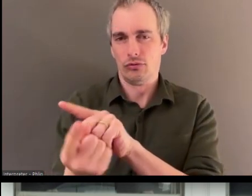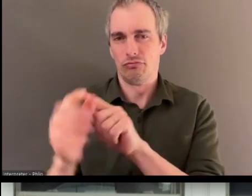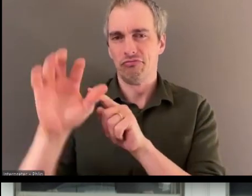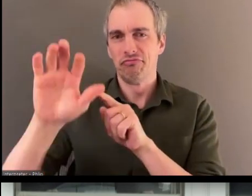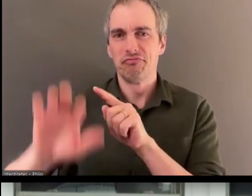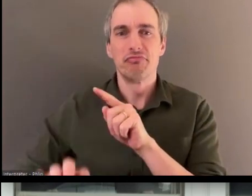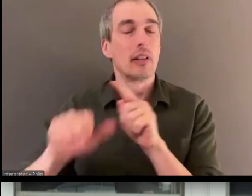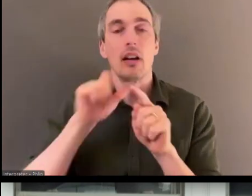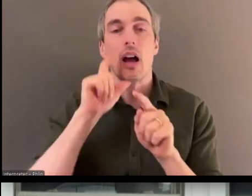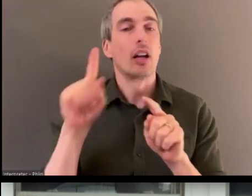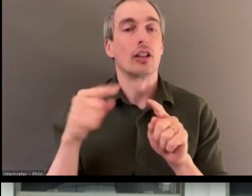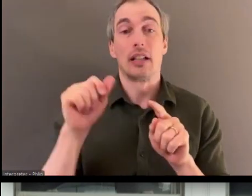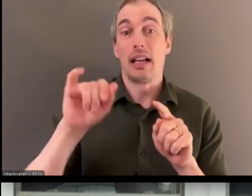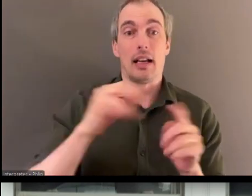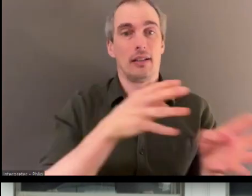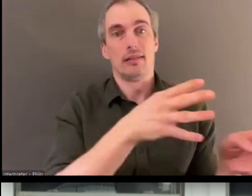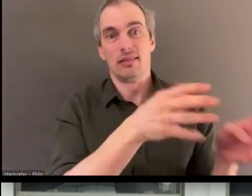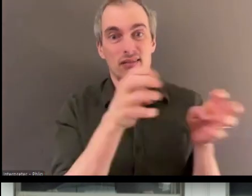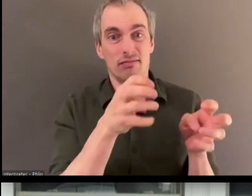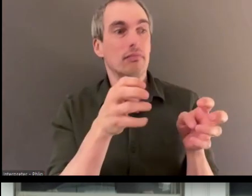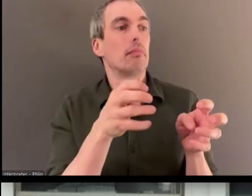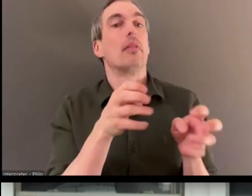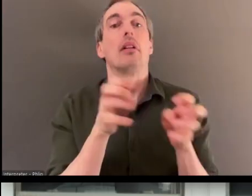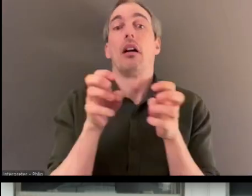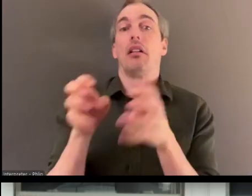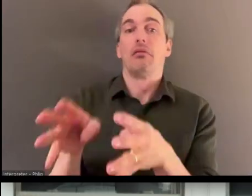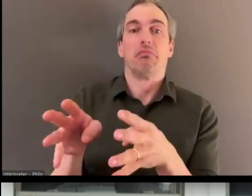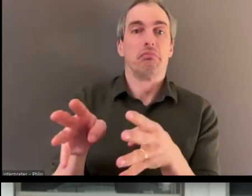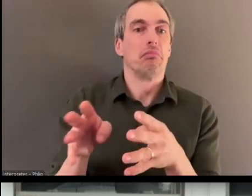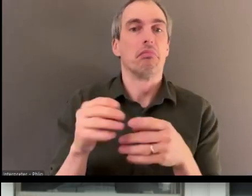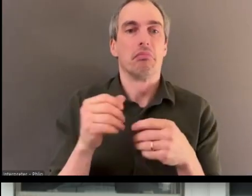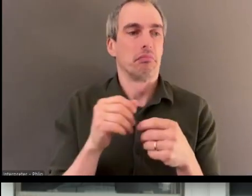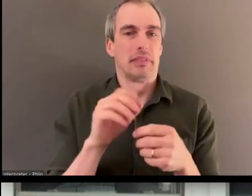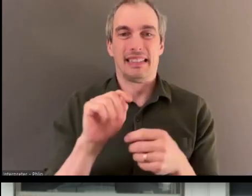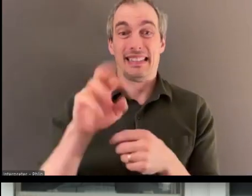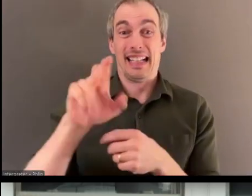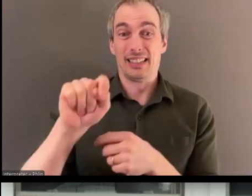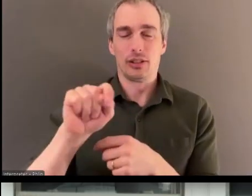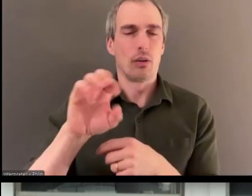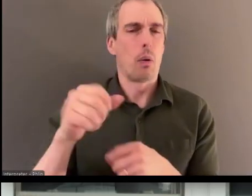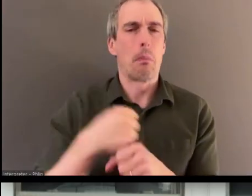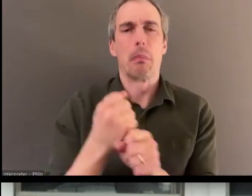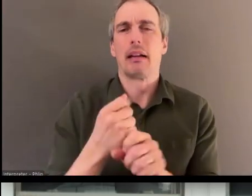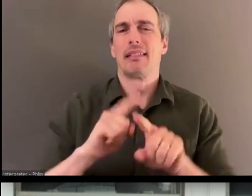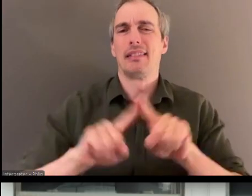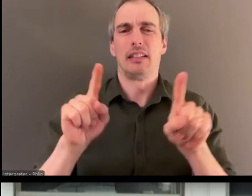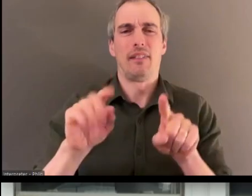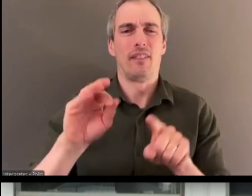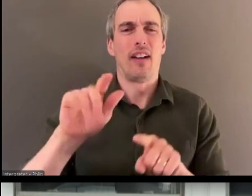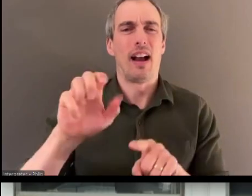We're looking, we're using AI's multimodal, which means that they can have images and text